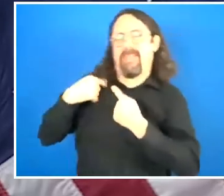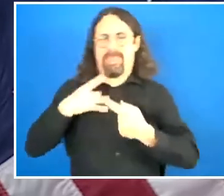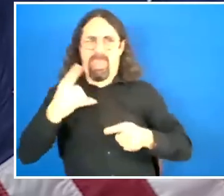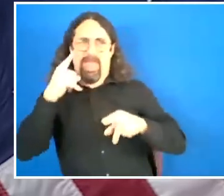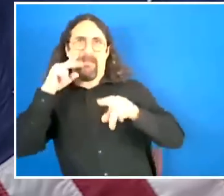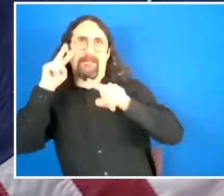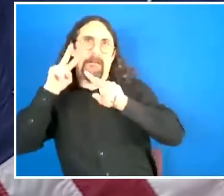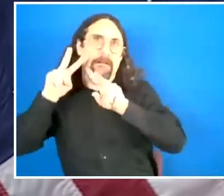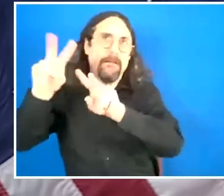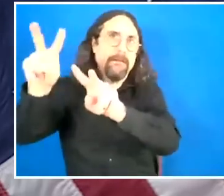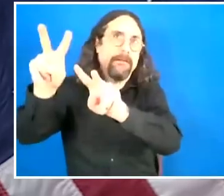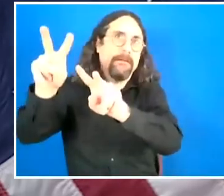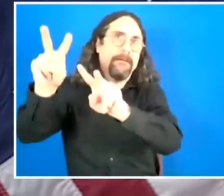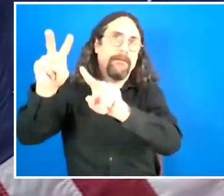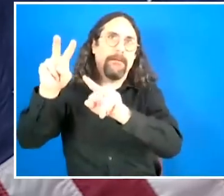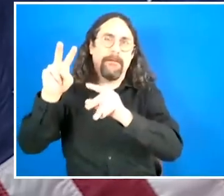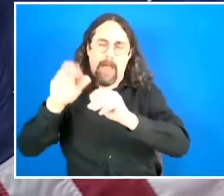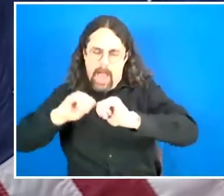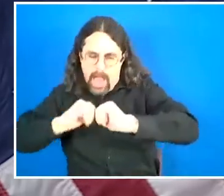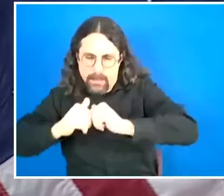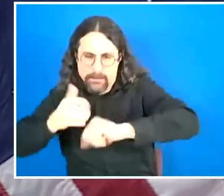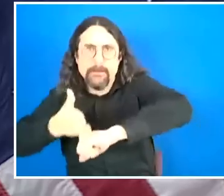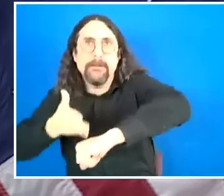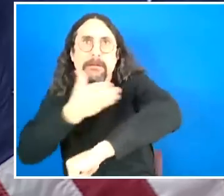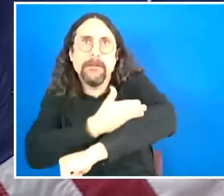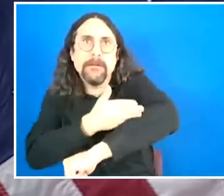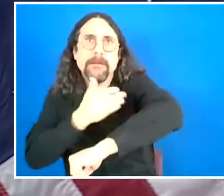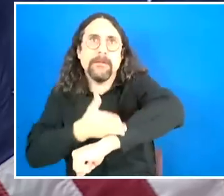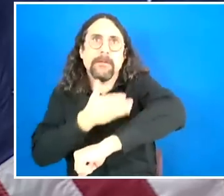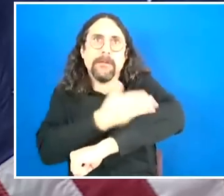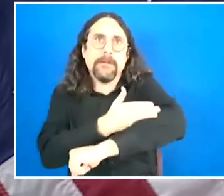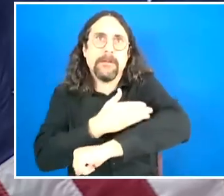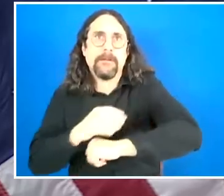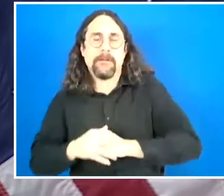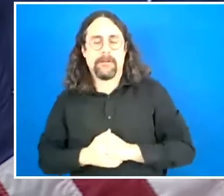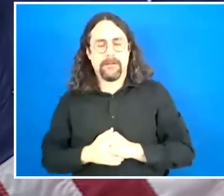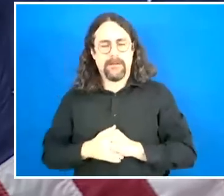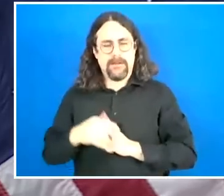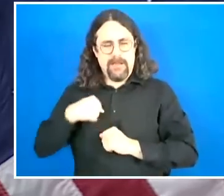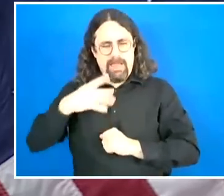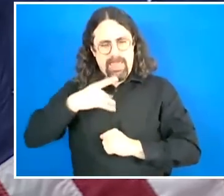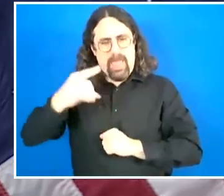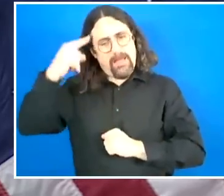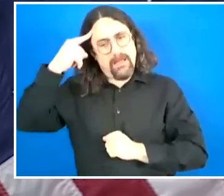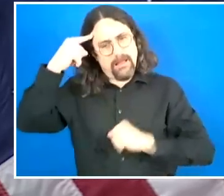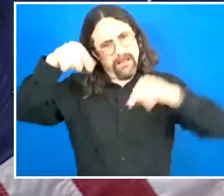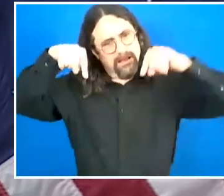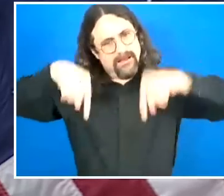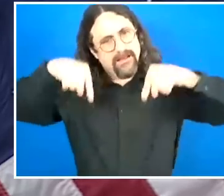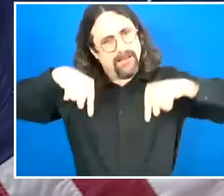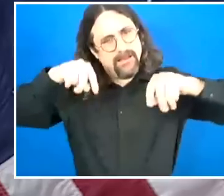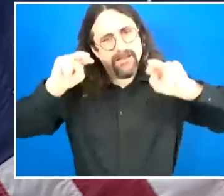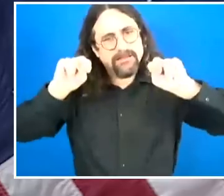DIFFERENT? BUT I WILL ALSO TELL YOU THAT RIGHT NOW HONESTLY, WE'VE GOT LIVES TO SAVE